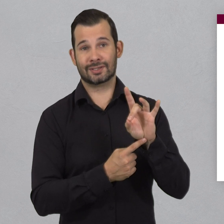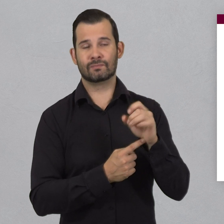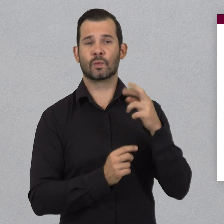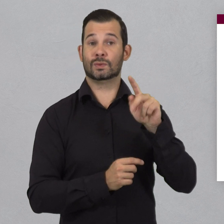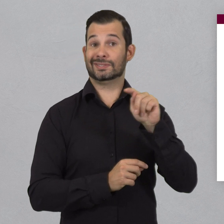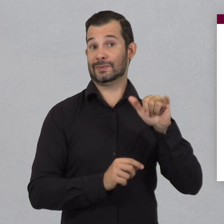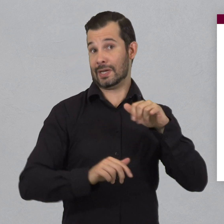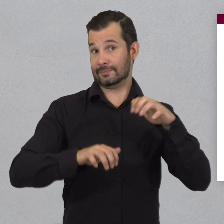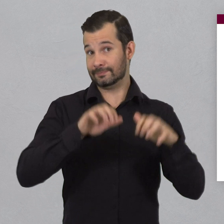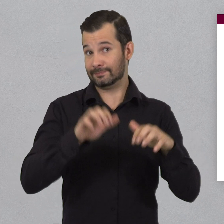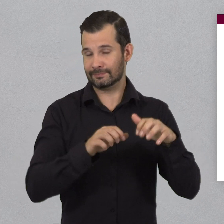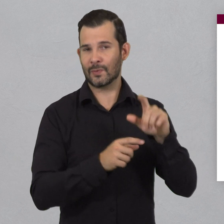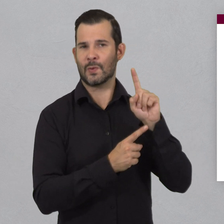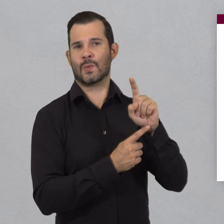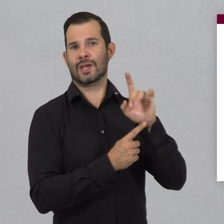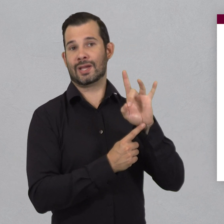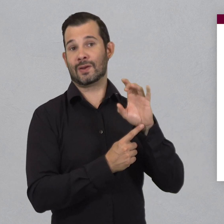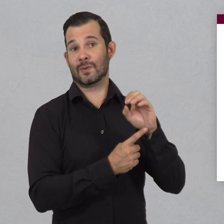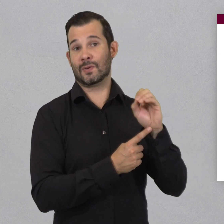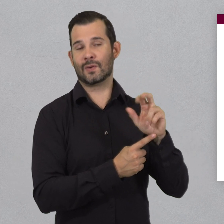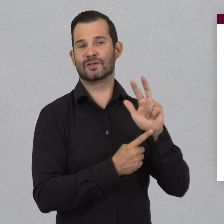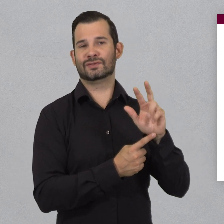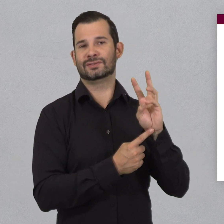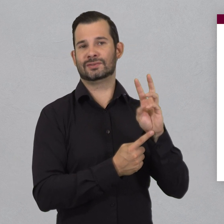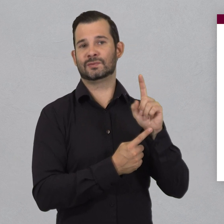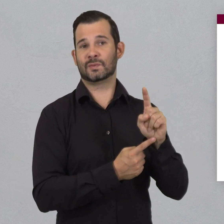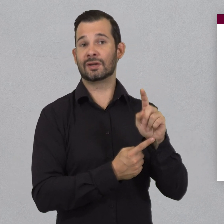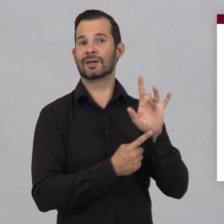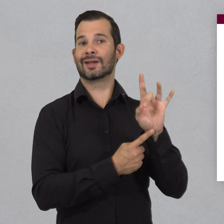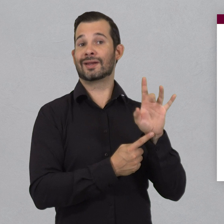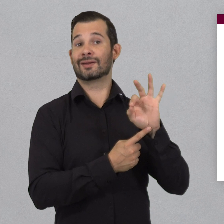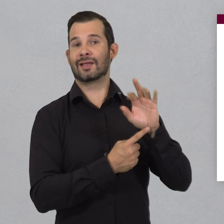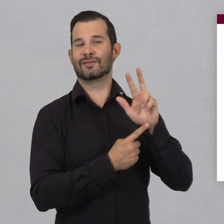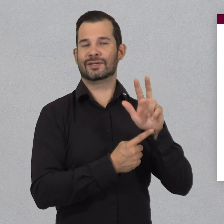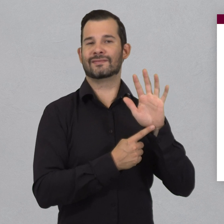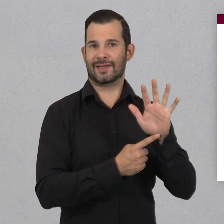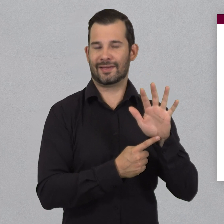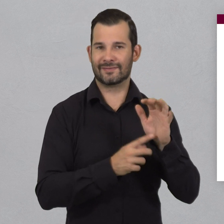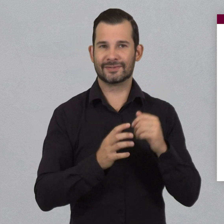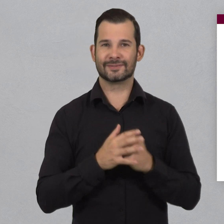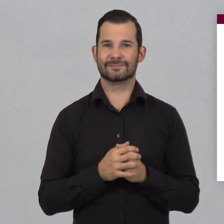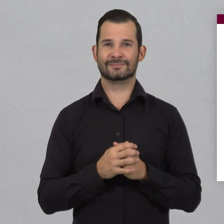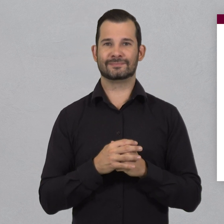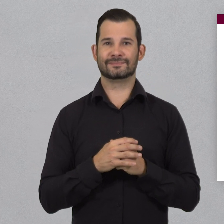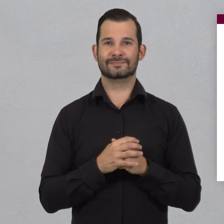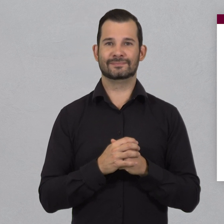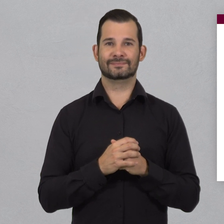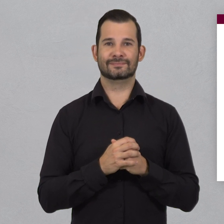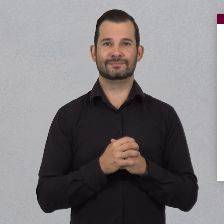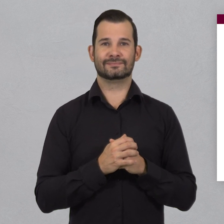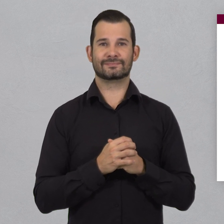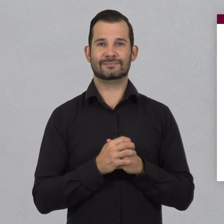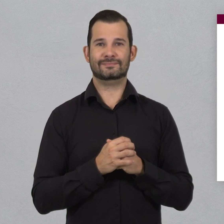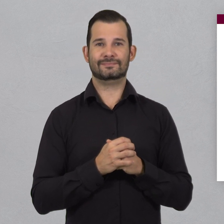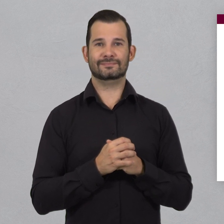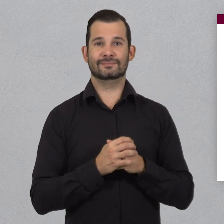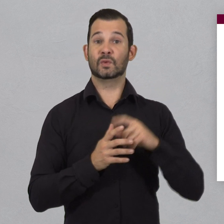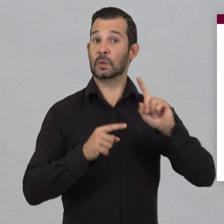or 1-800-361-8935 (TTY). When